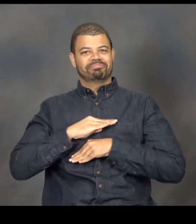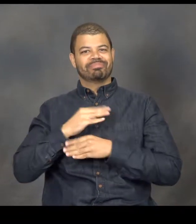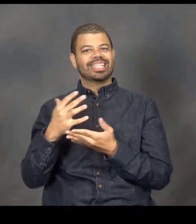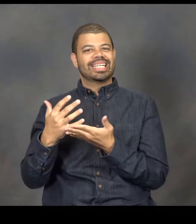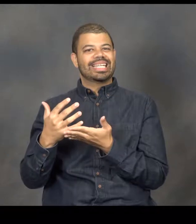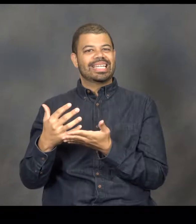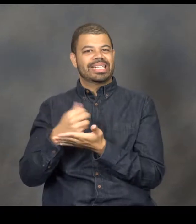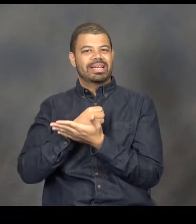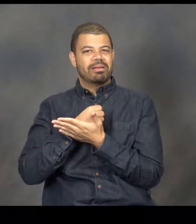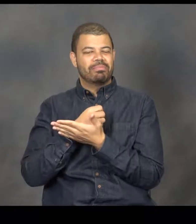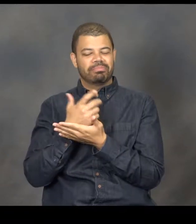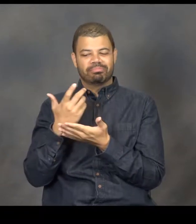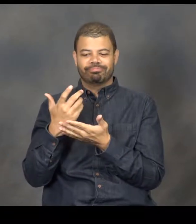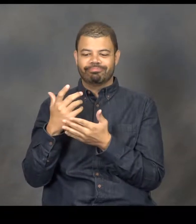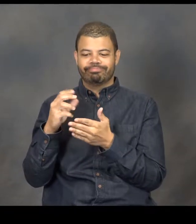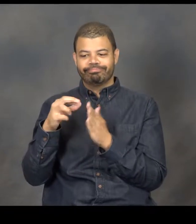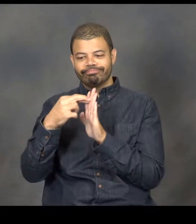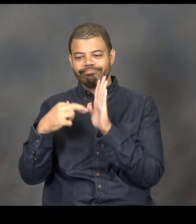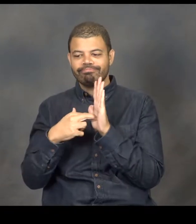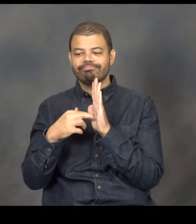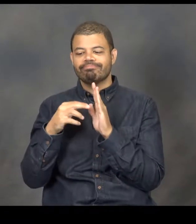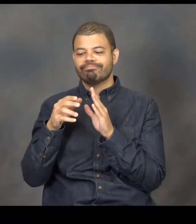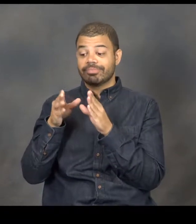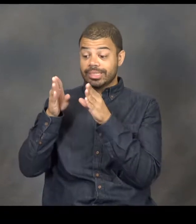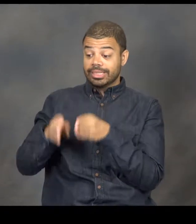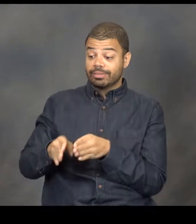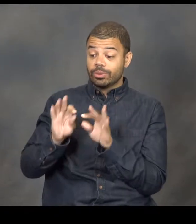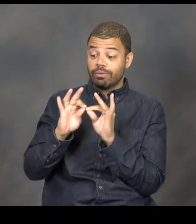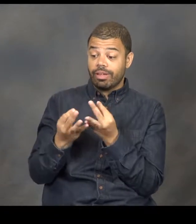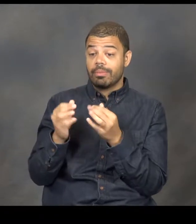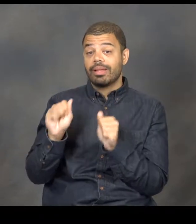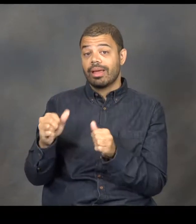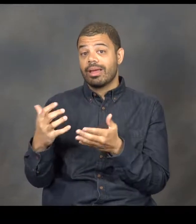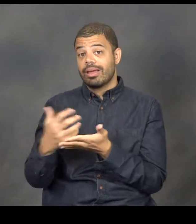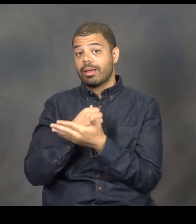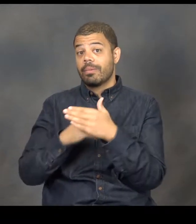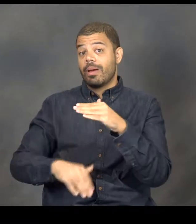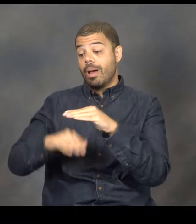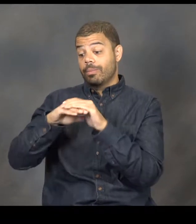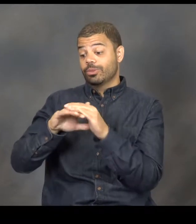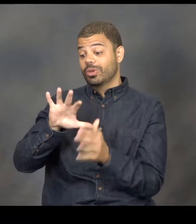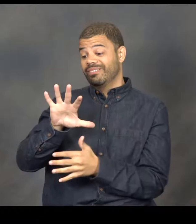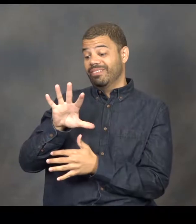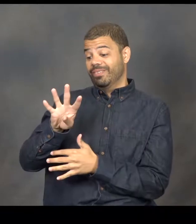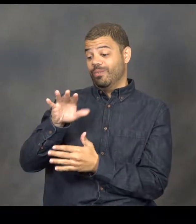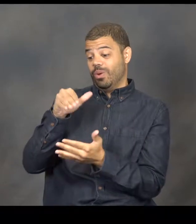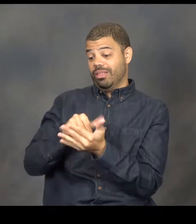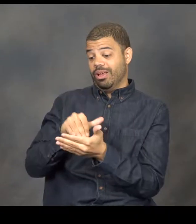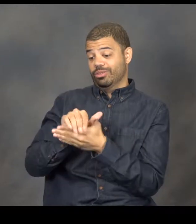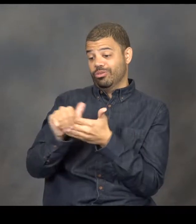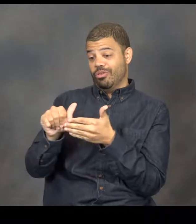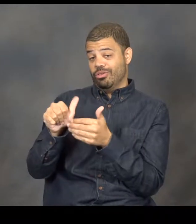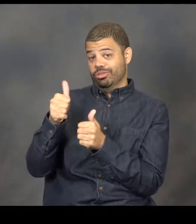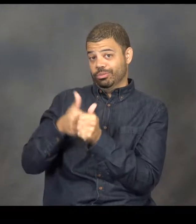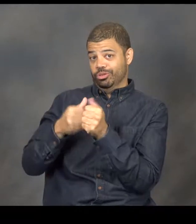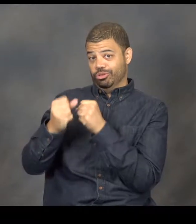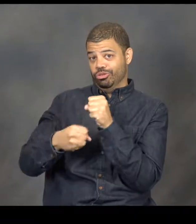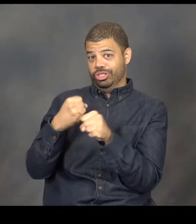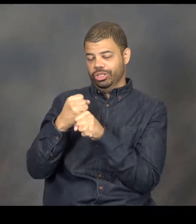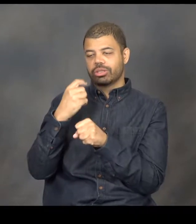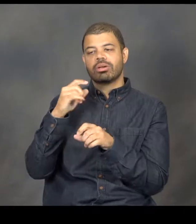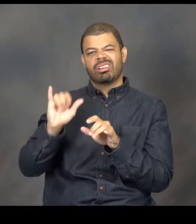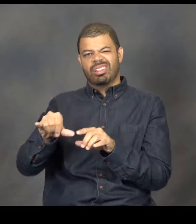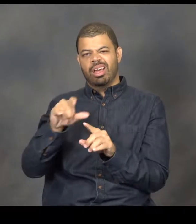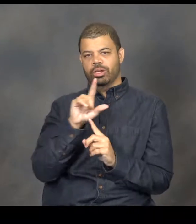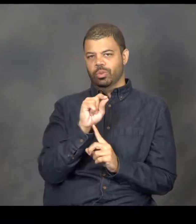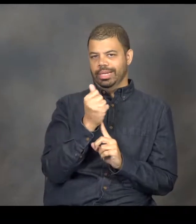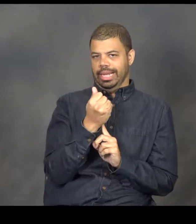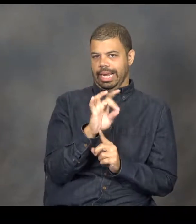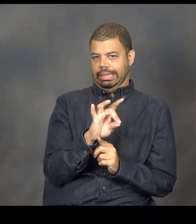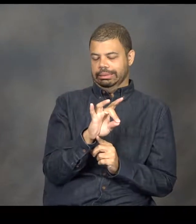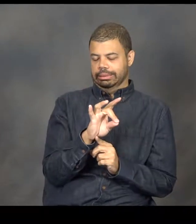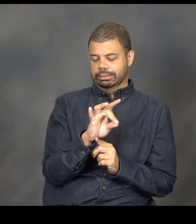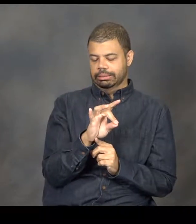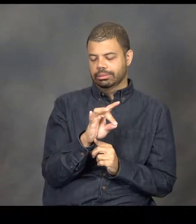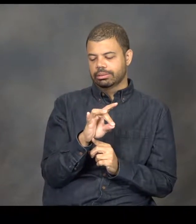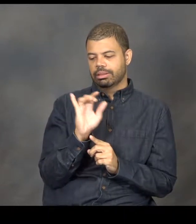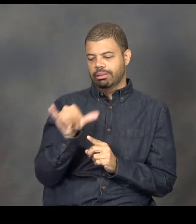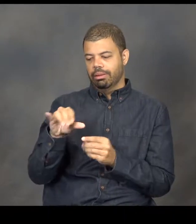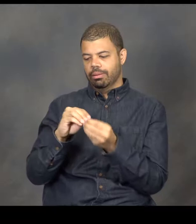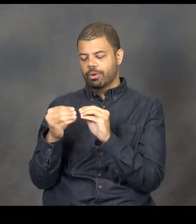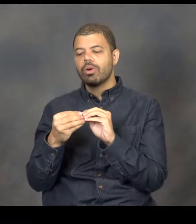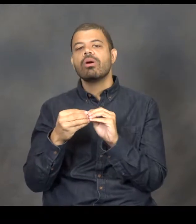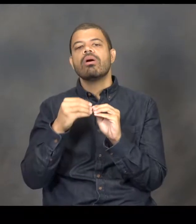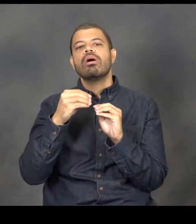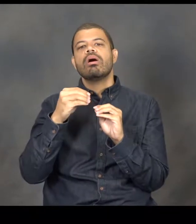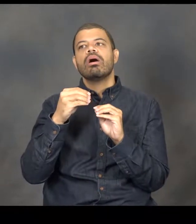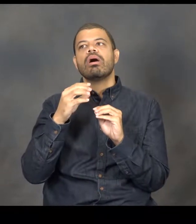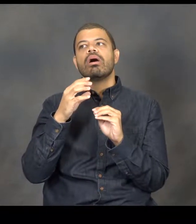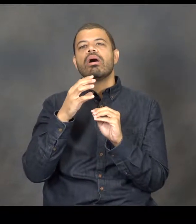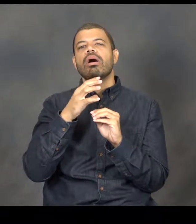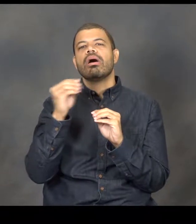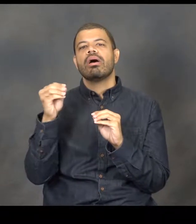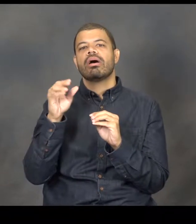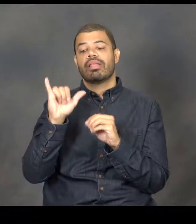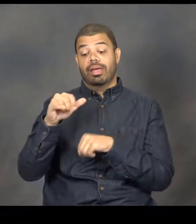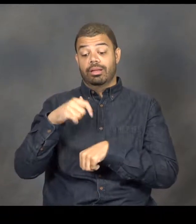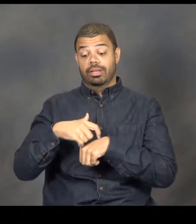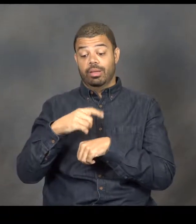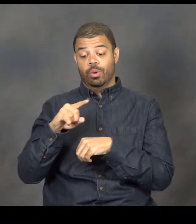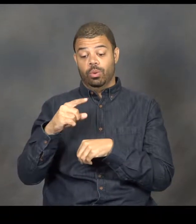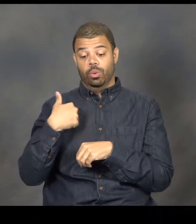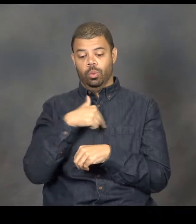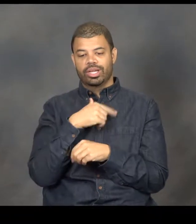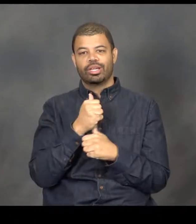So a family that comes to our tax site